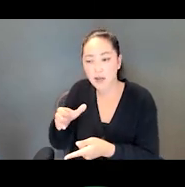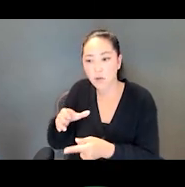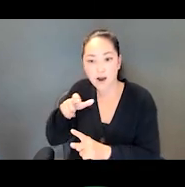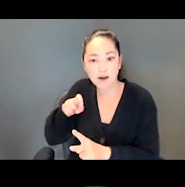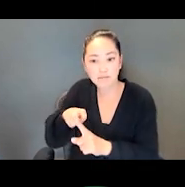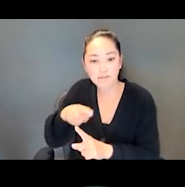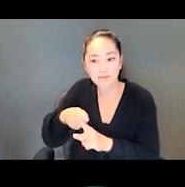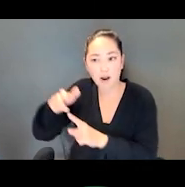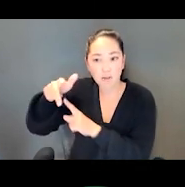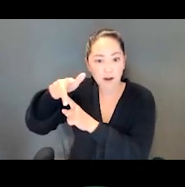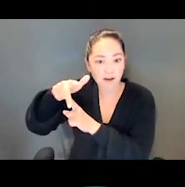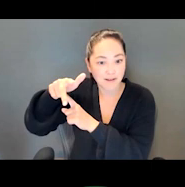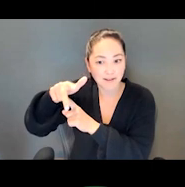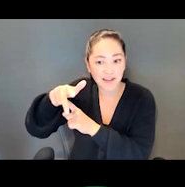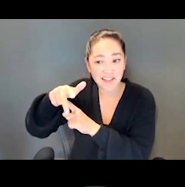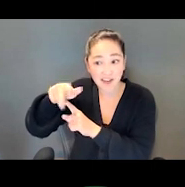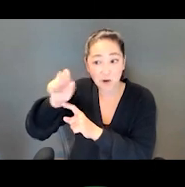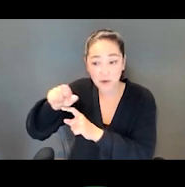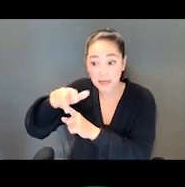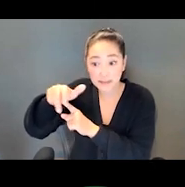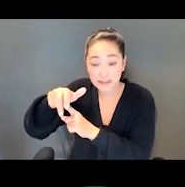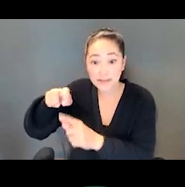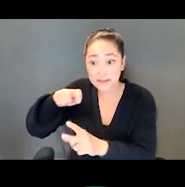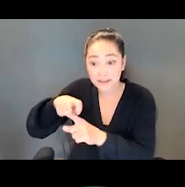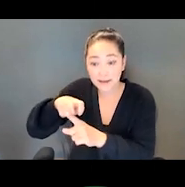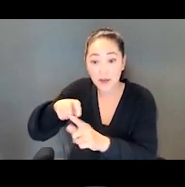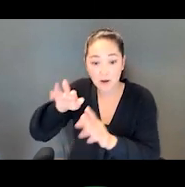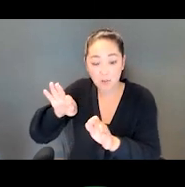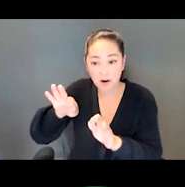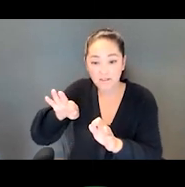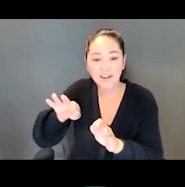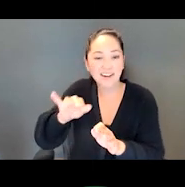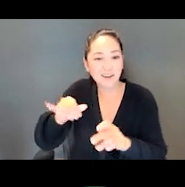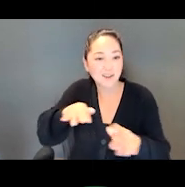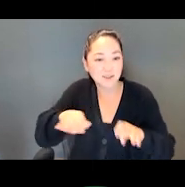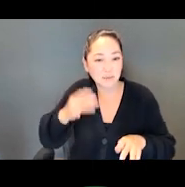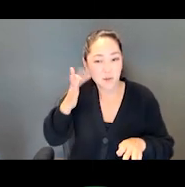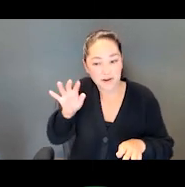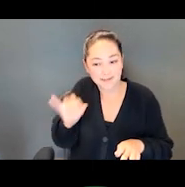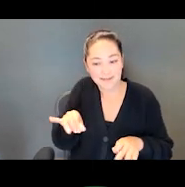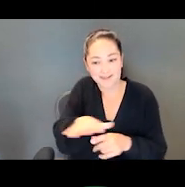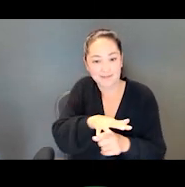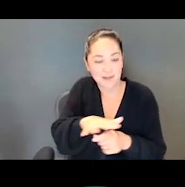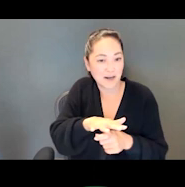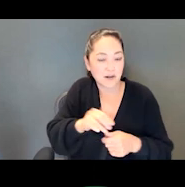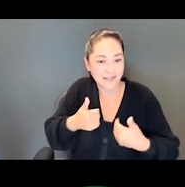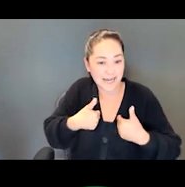that in a way that people could access whether they're able to enjoy the part directly or indirectly online.